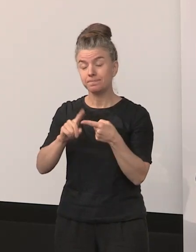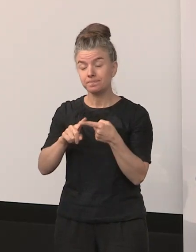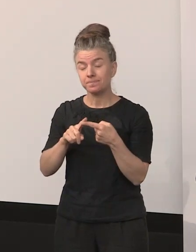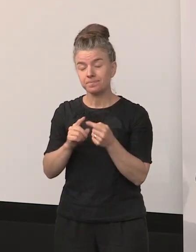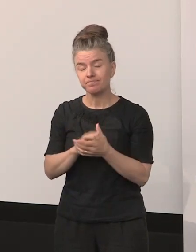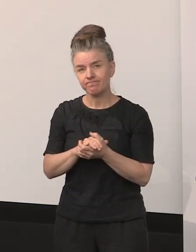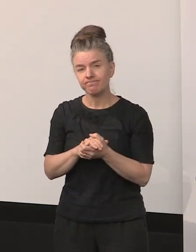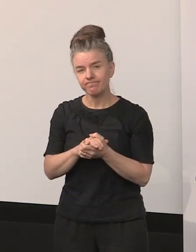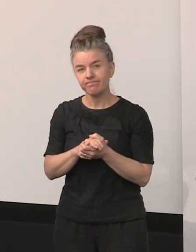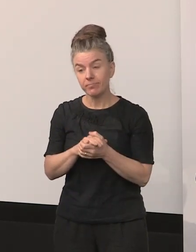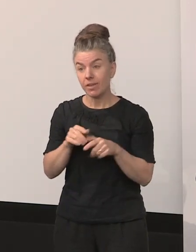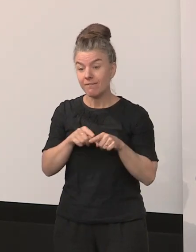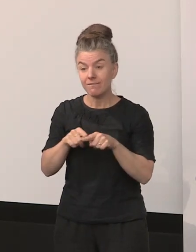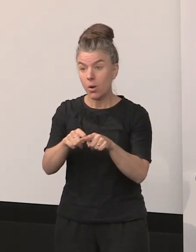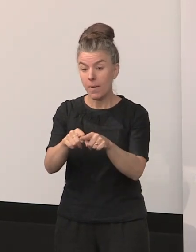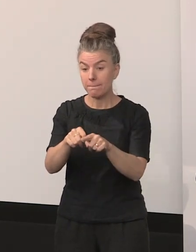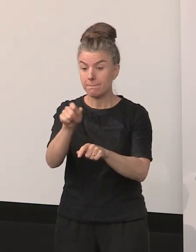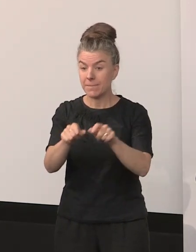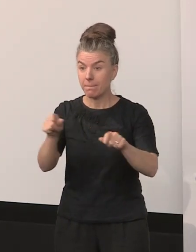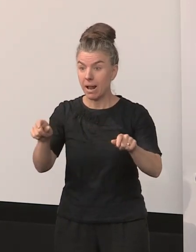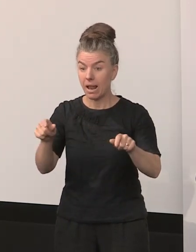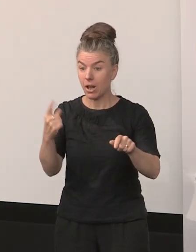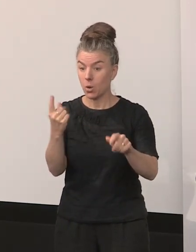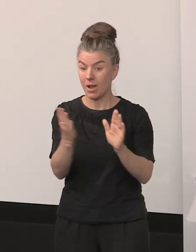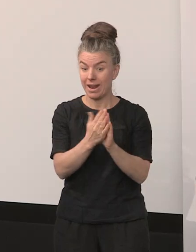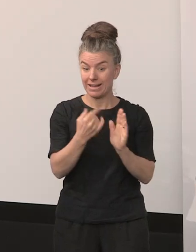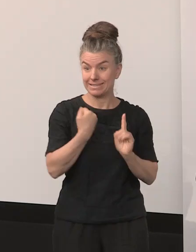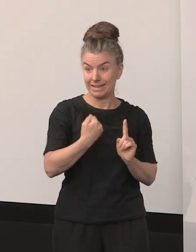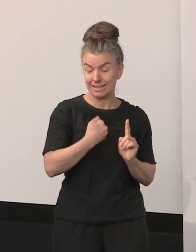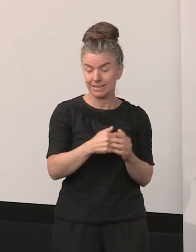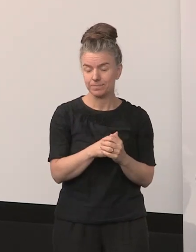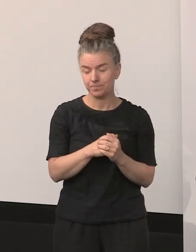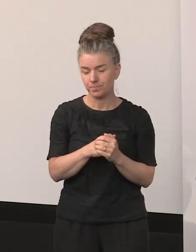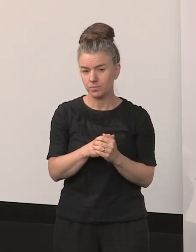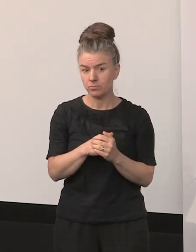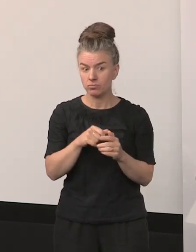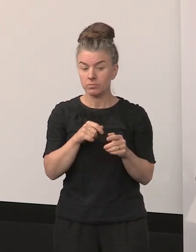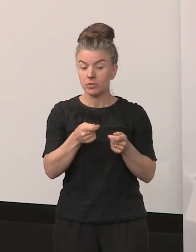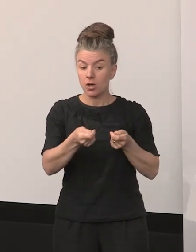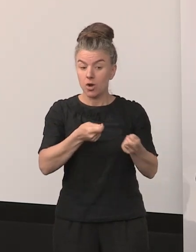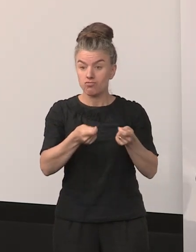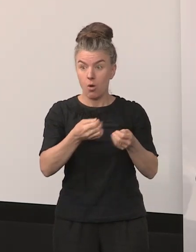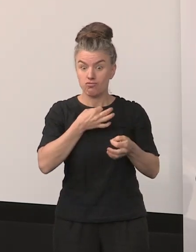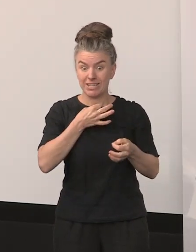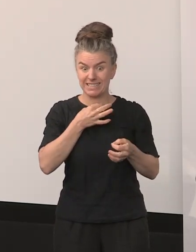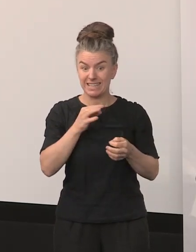Yes, a couple of comments there. And the first comment here is, of course, it's really important